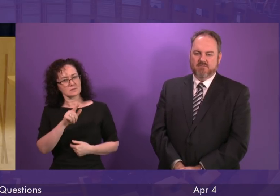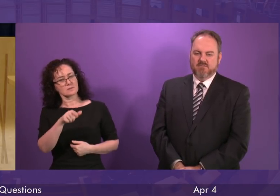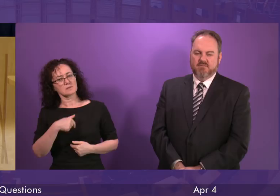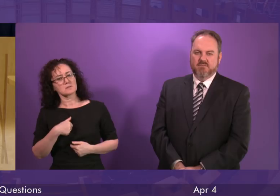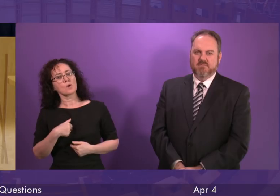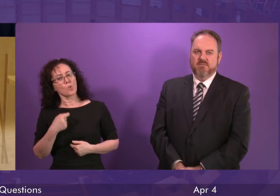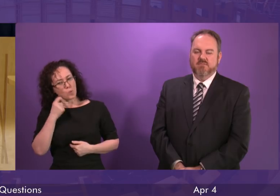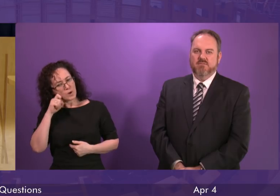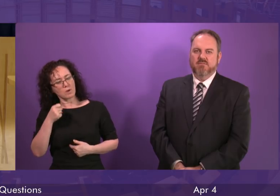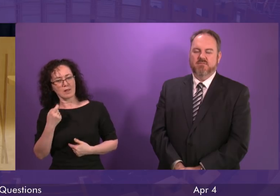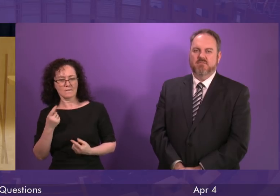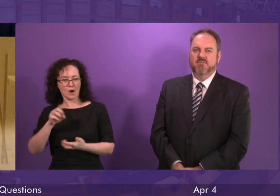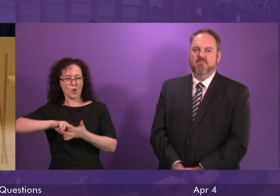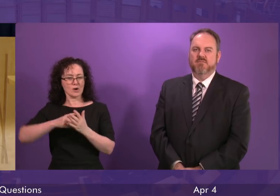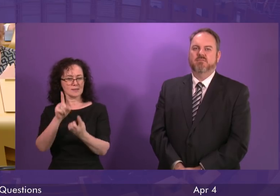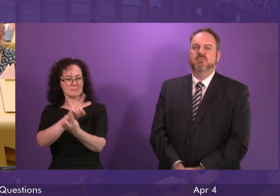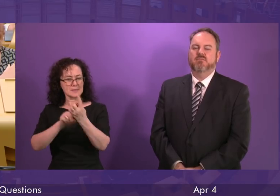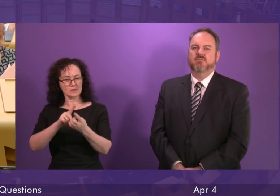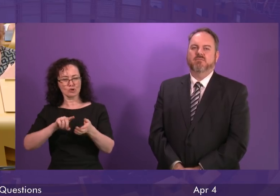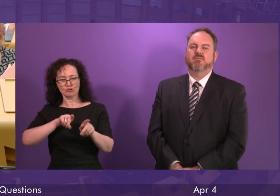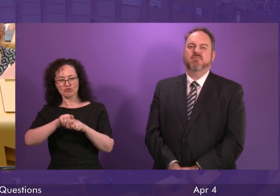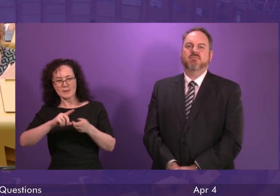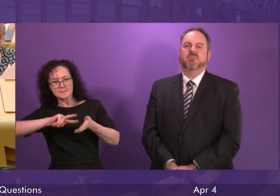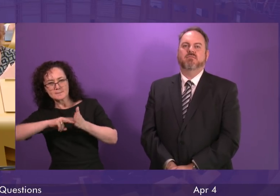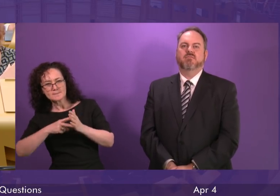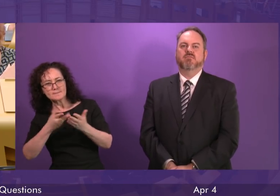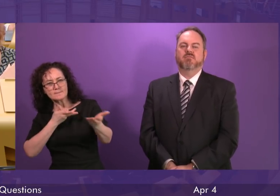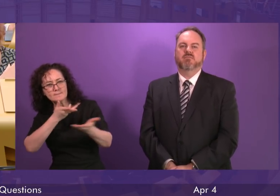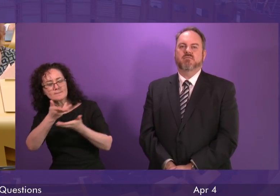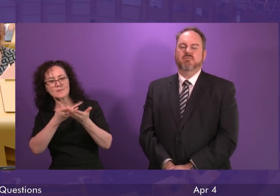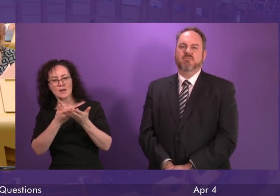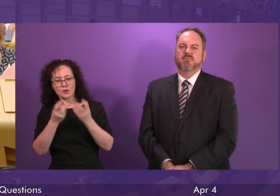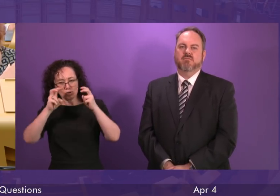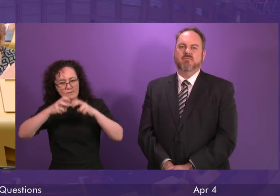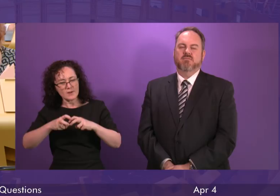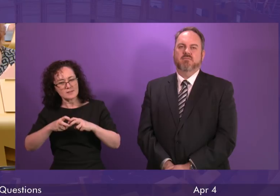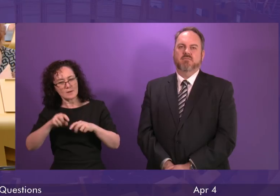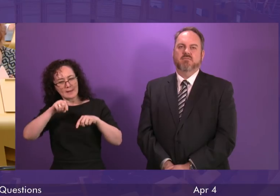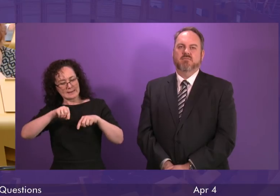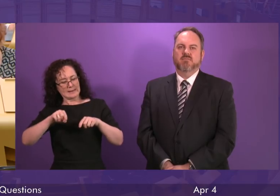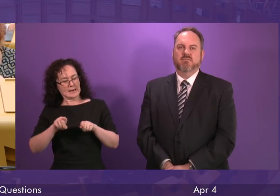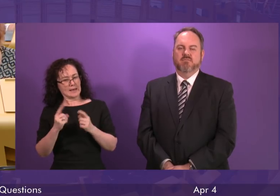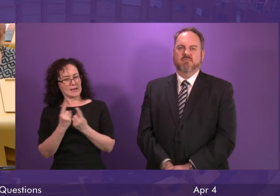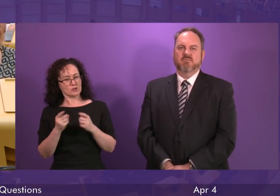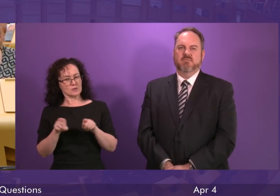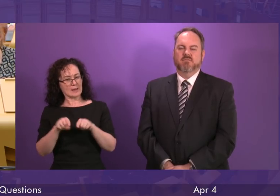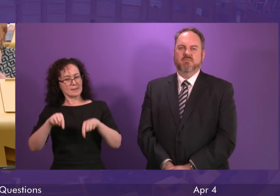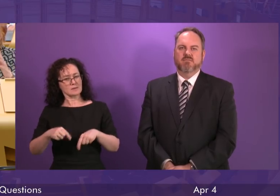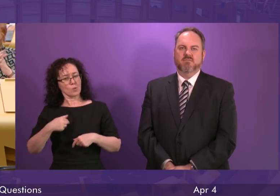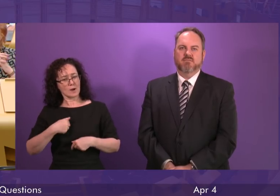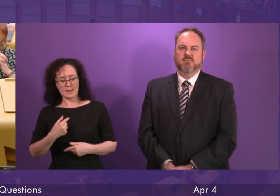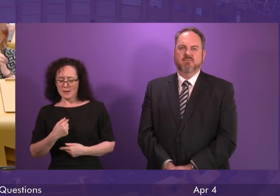convene a summit to try to get to the heart of these issues, because I strongly believe